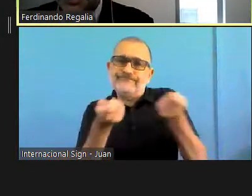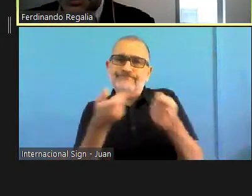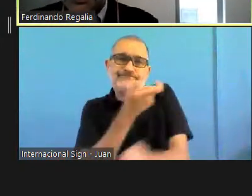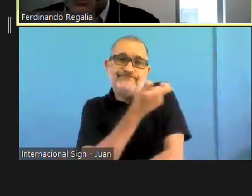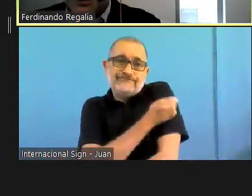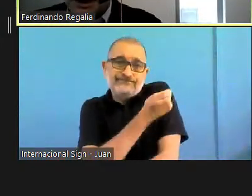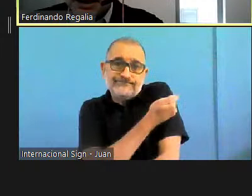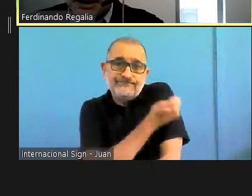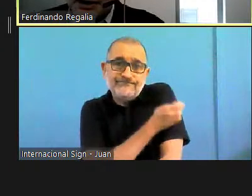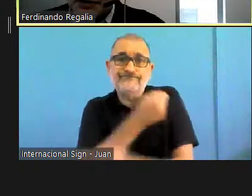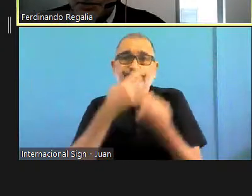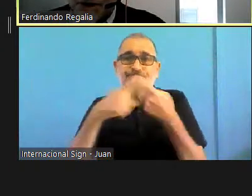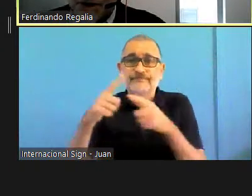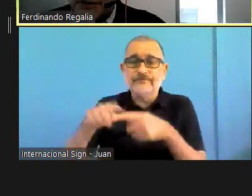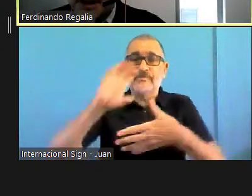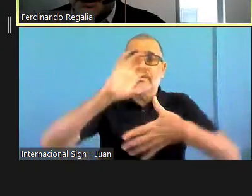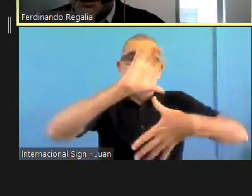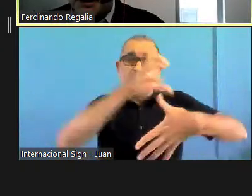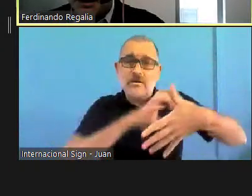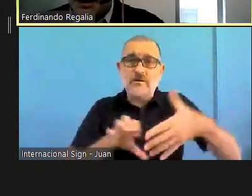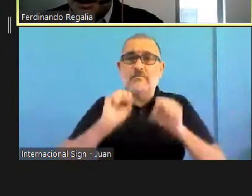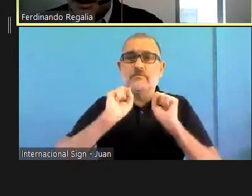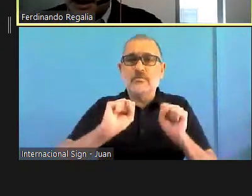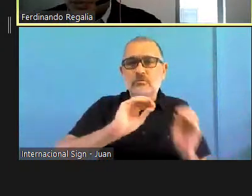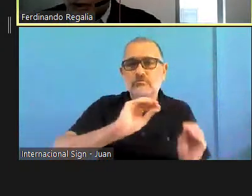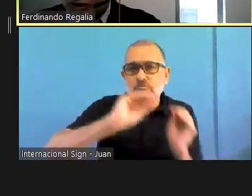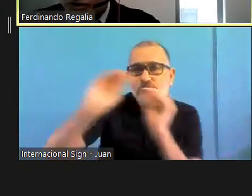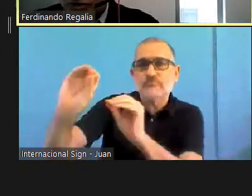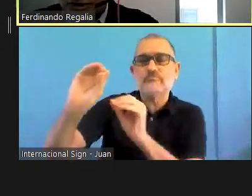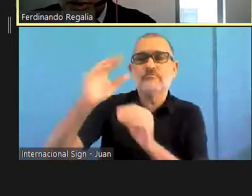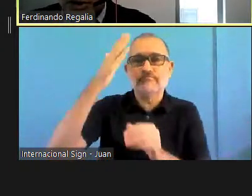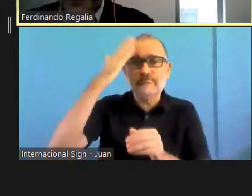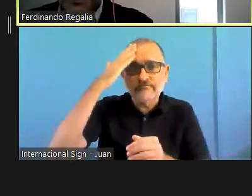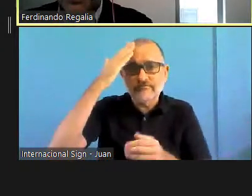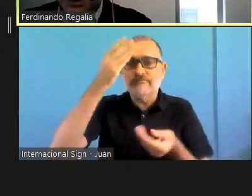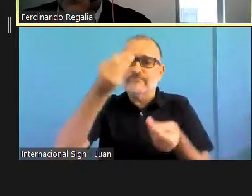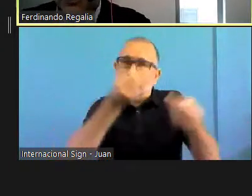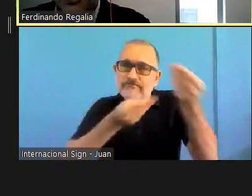highlighted it, in the digital transformation of health. Remote consultation has increased by a factor or